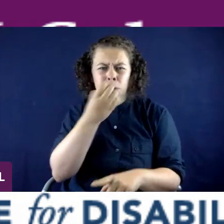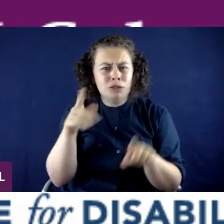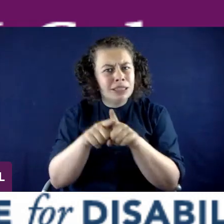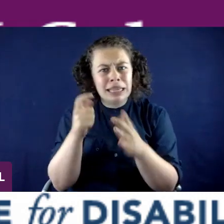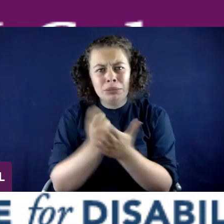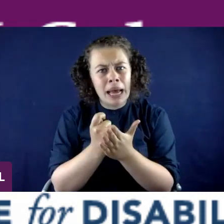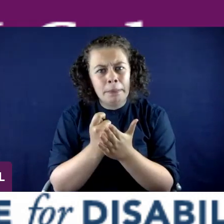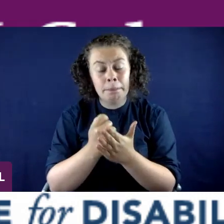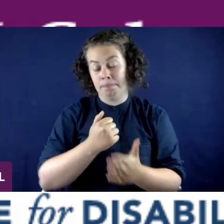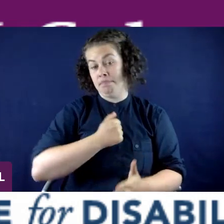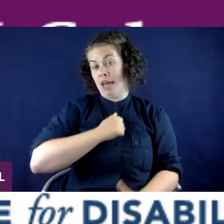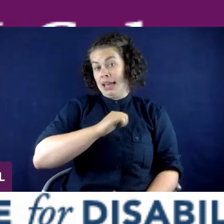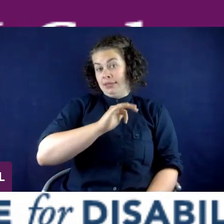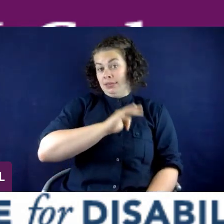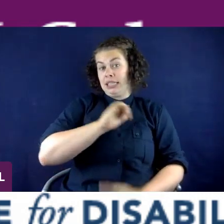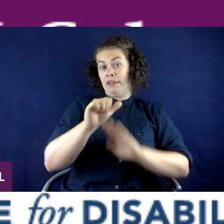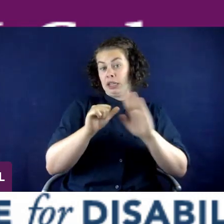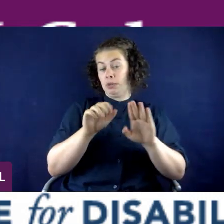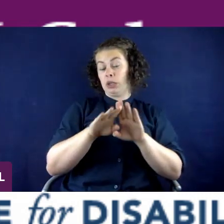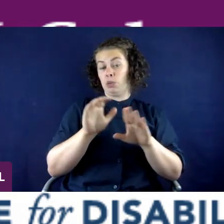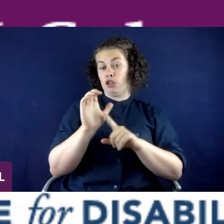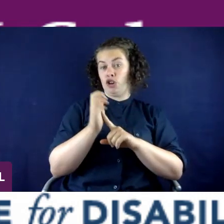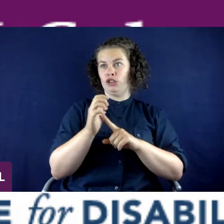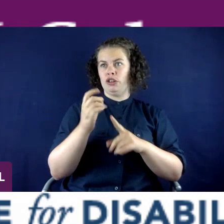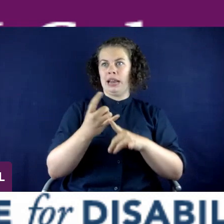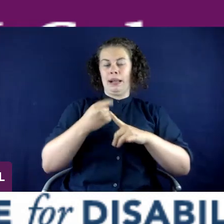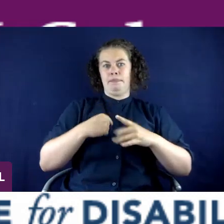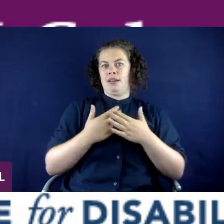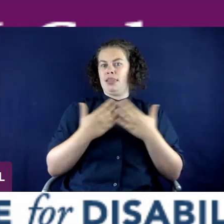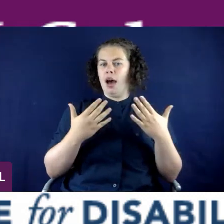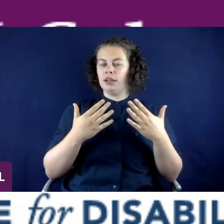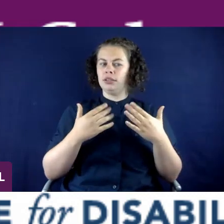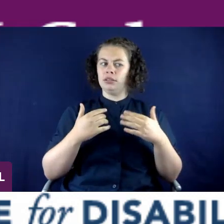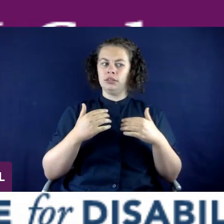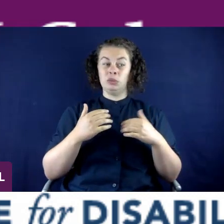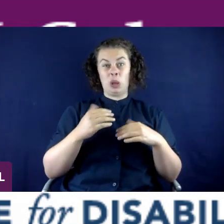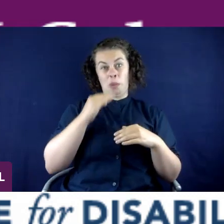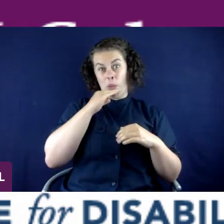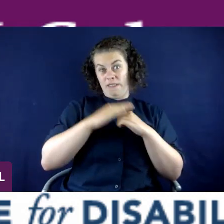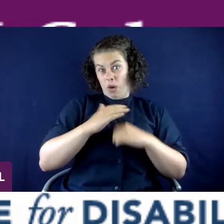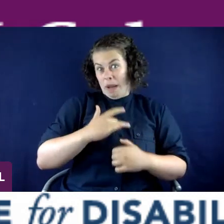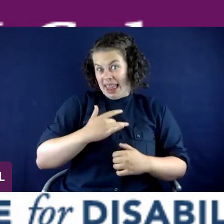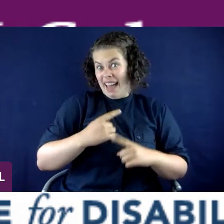that is helpful is the National Museum of Scotland.